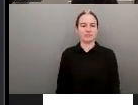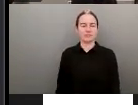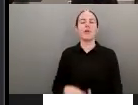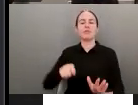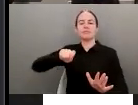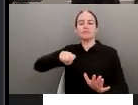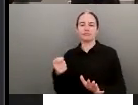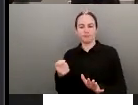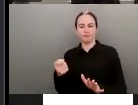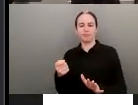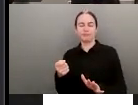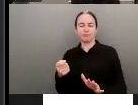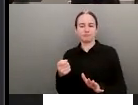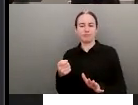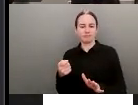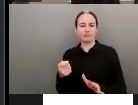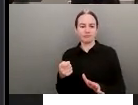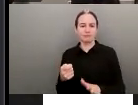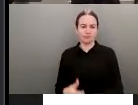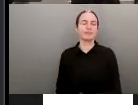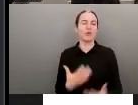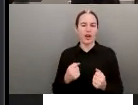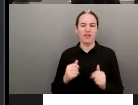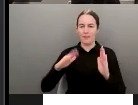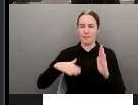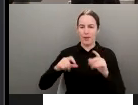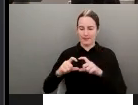and there is "turn on" button on the bottom